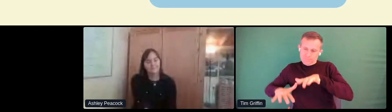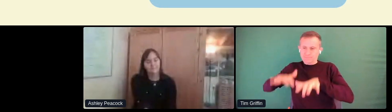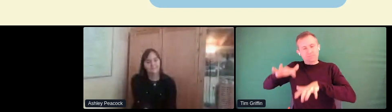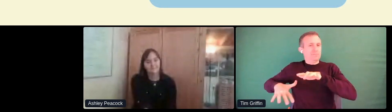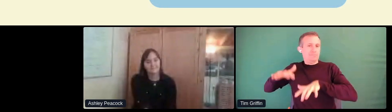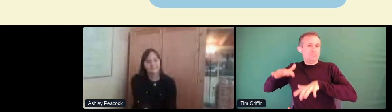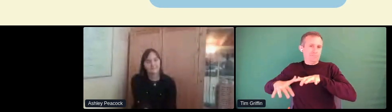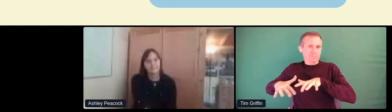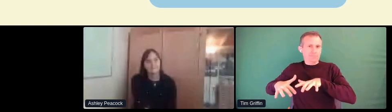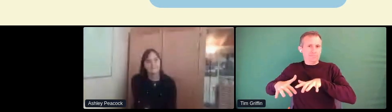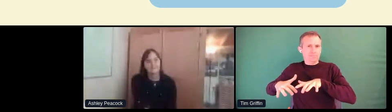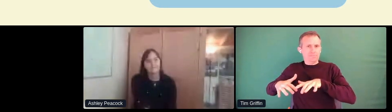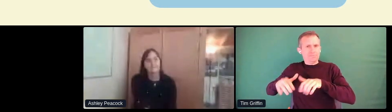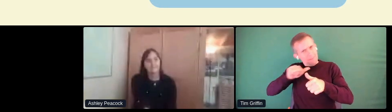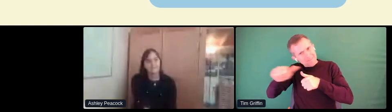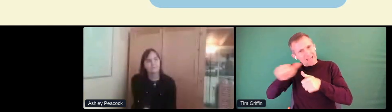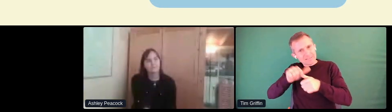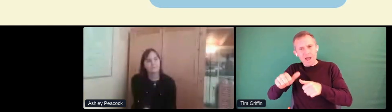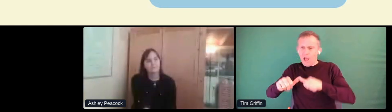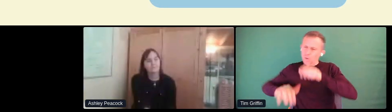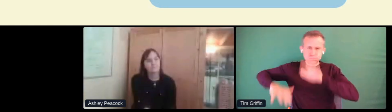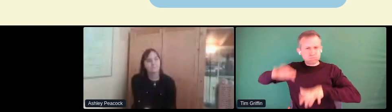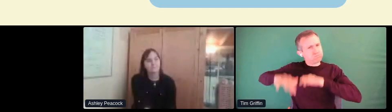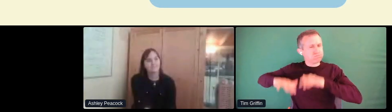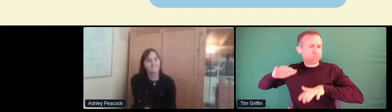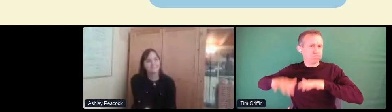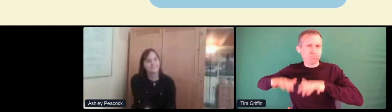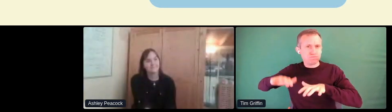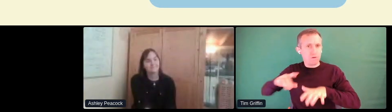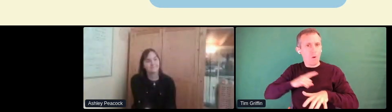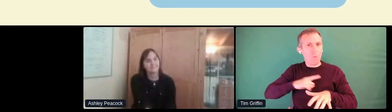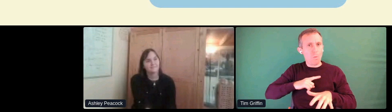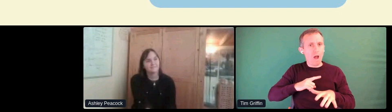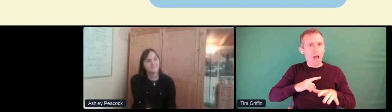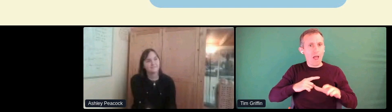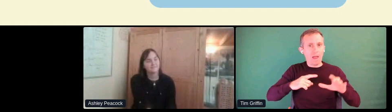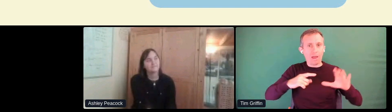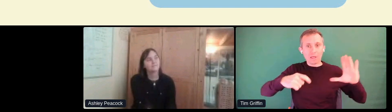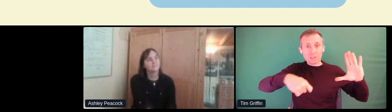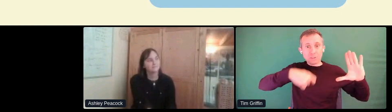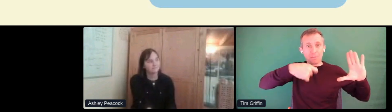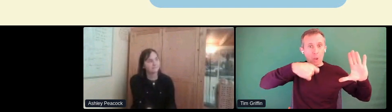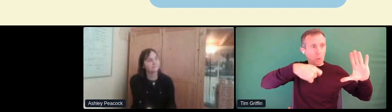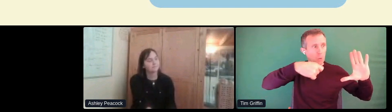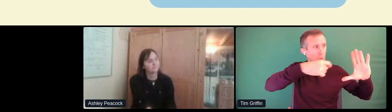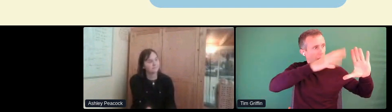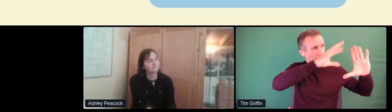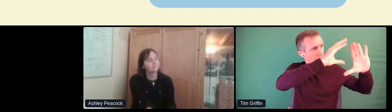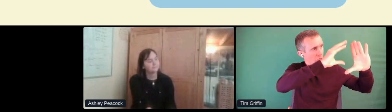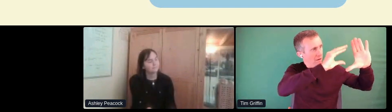productive because I don't have to spend my spoons dealing with getting to work, dealing with all of